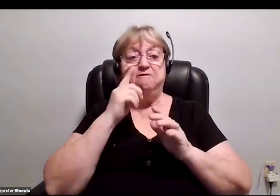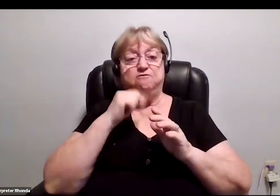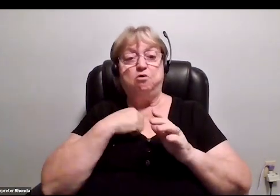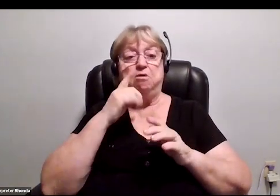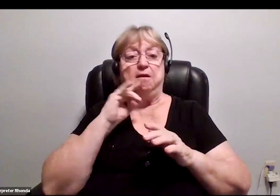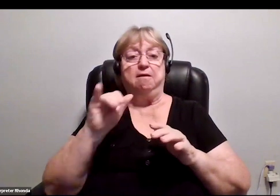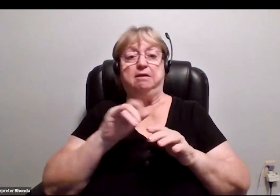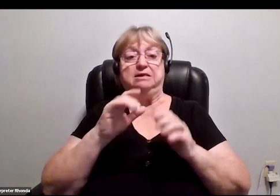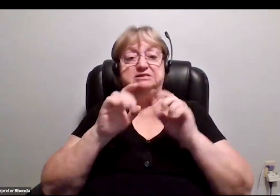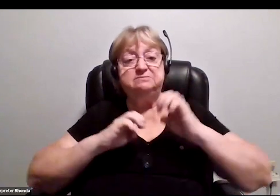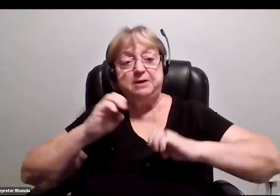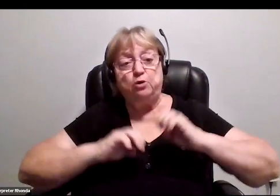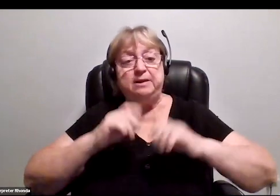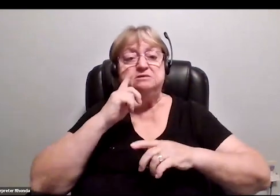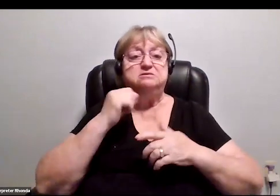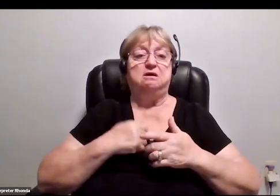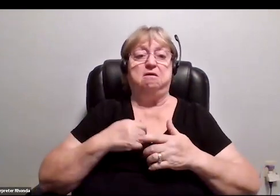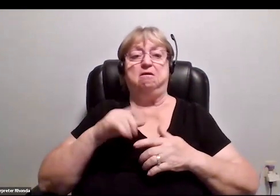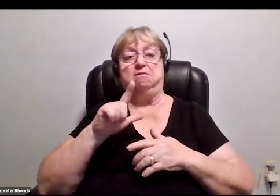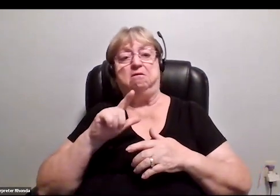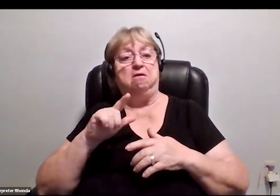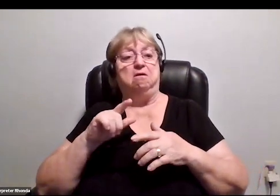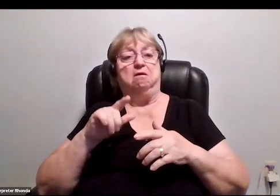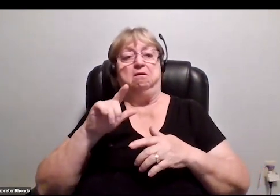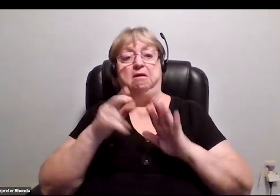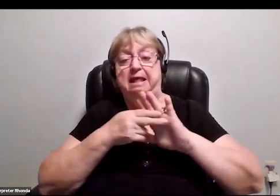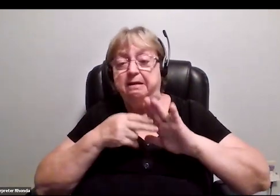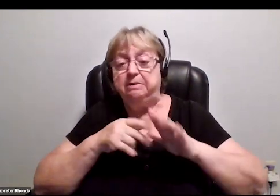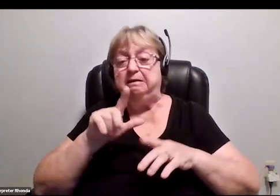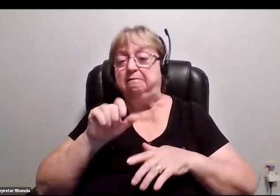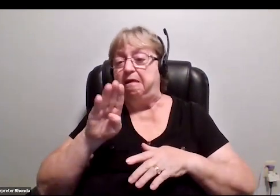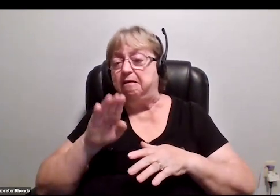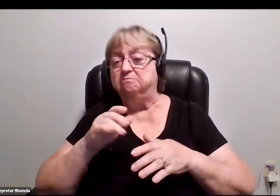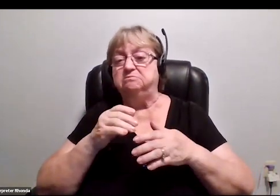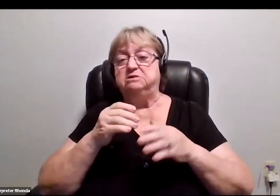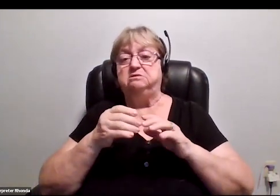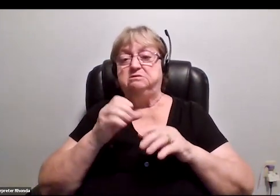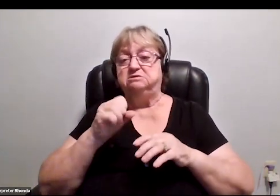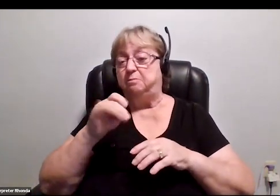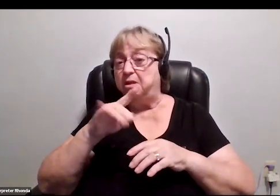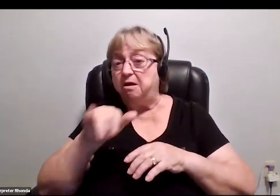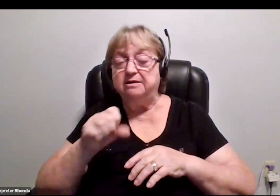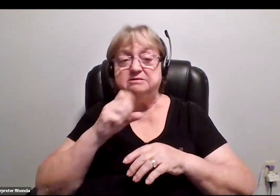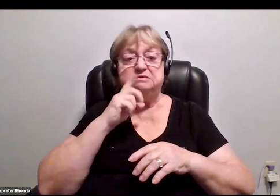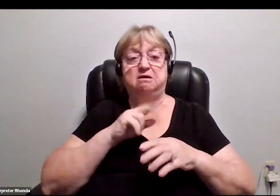We talk about measuring liquids, labeling supplies, wearing goggles with prescription lenses,